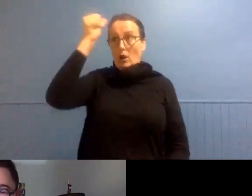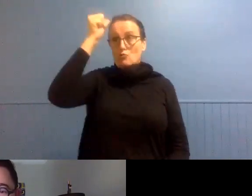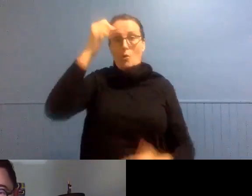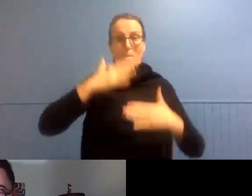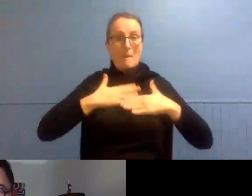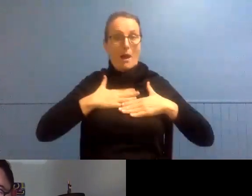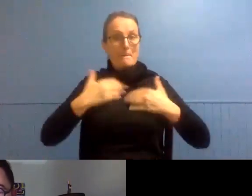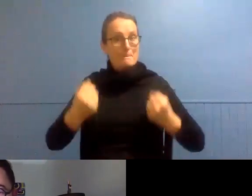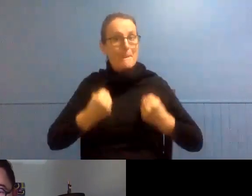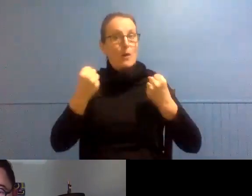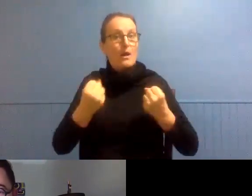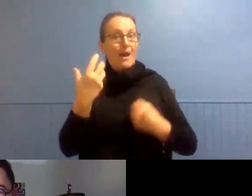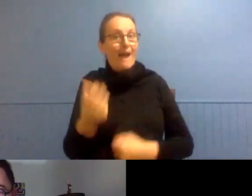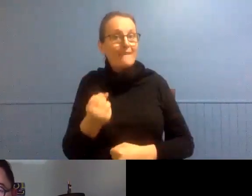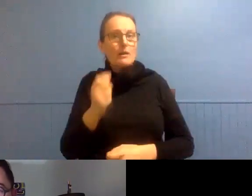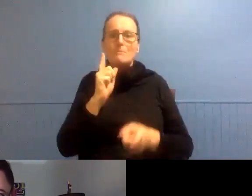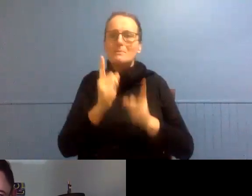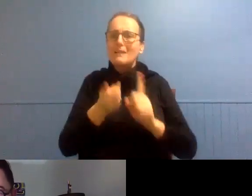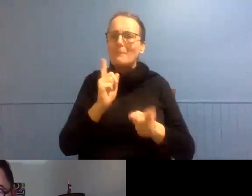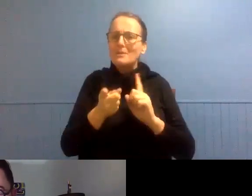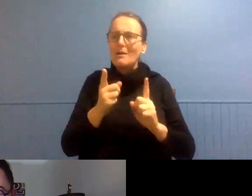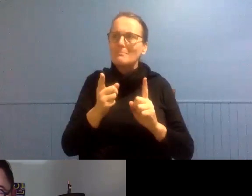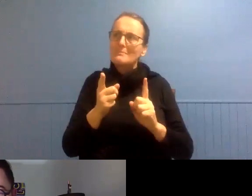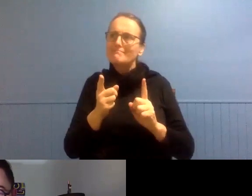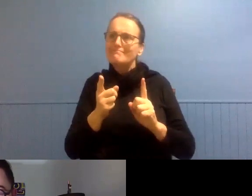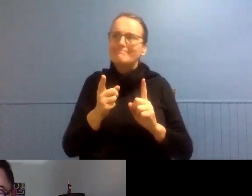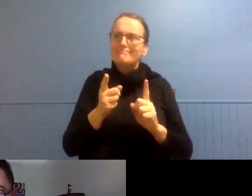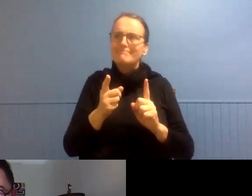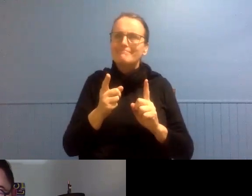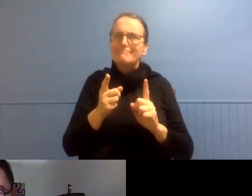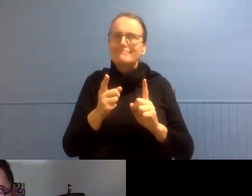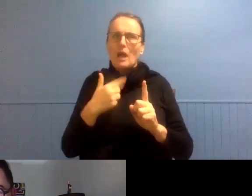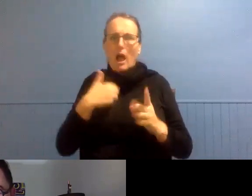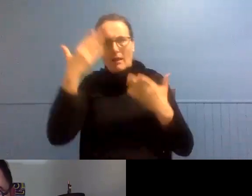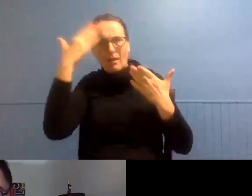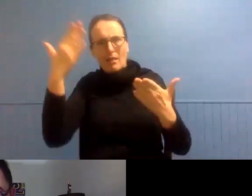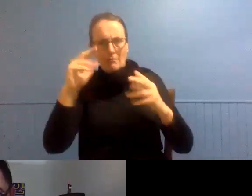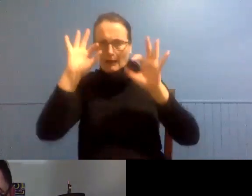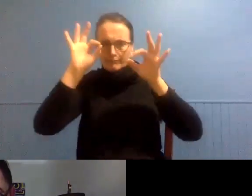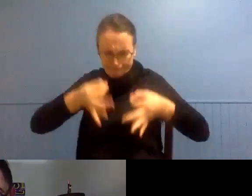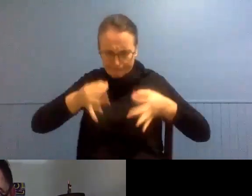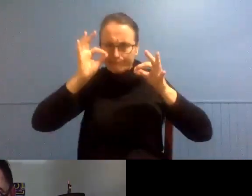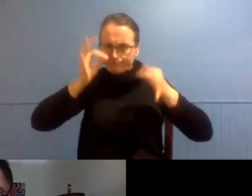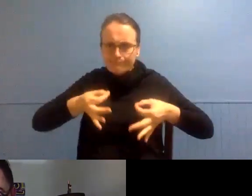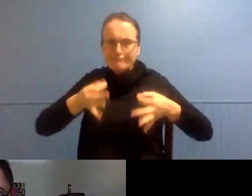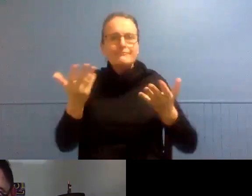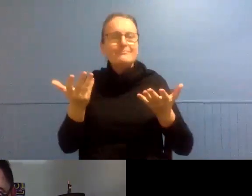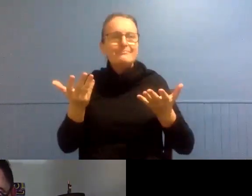then I'll have blind spots in my power and I'll need something like yourself, to go, hey, brother, there was this thing, did you notice it?